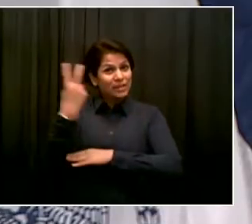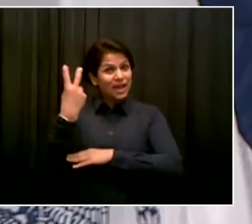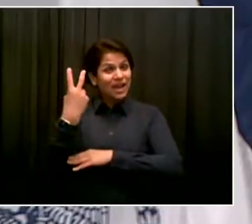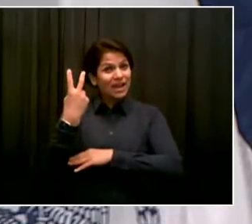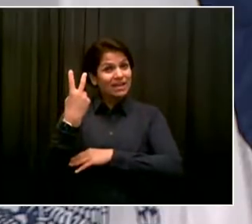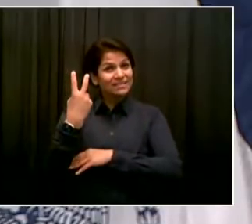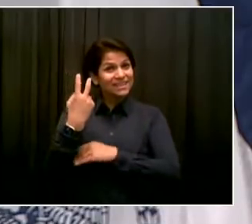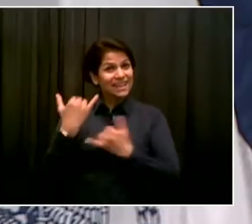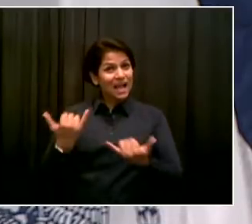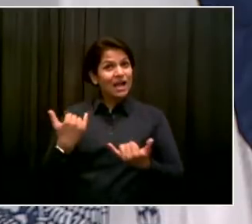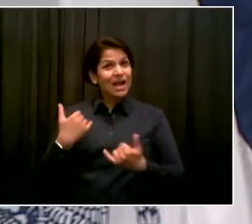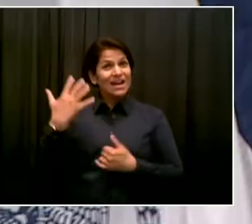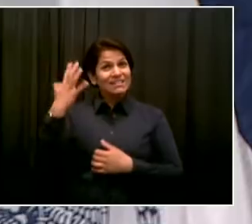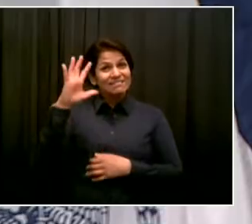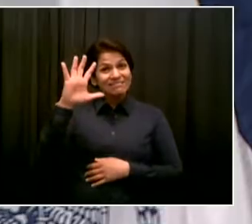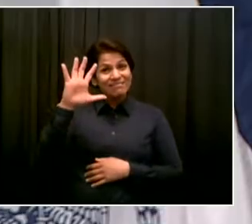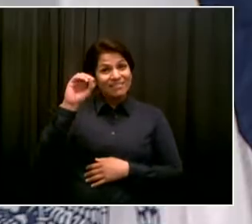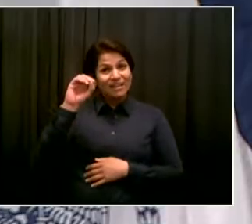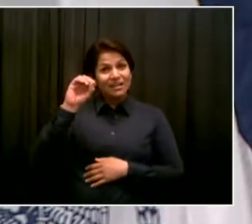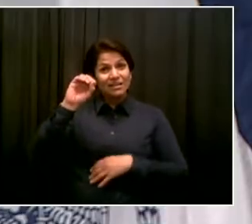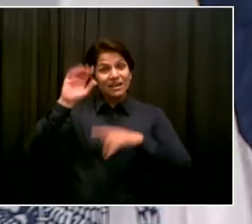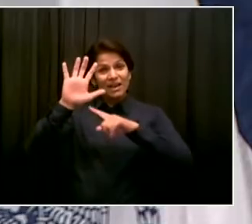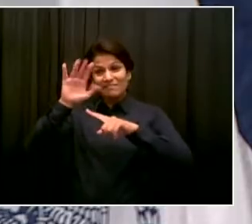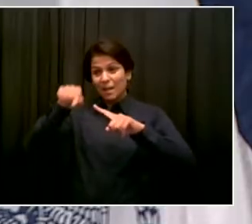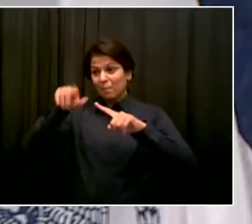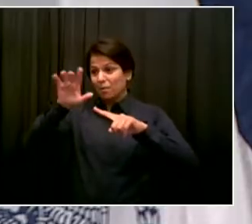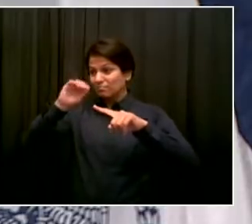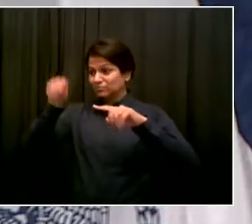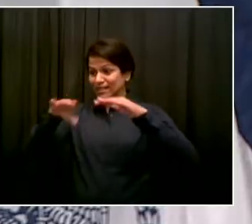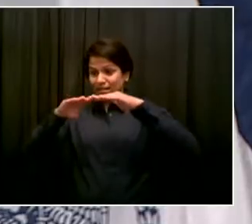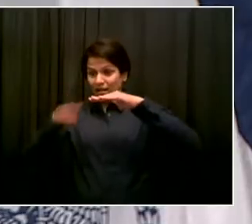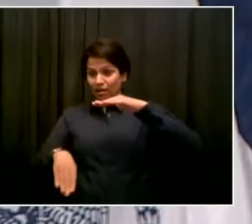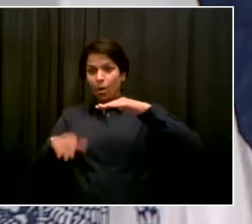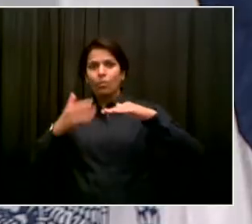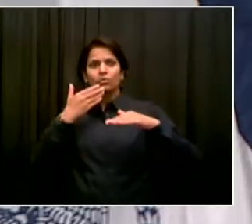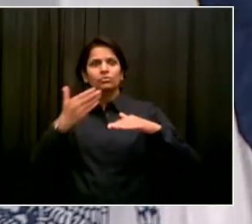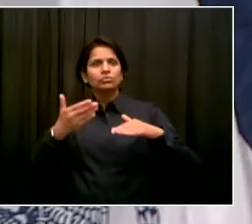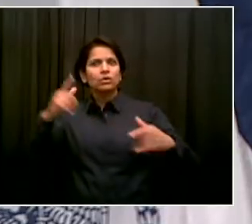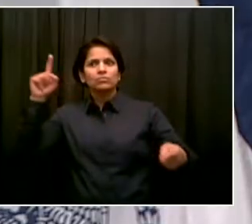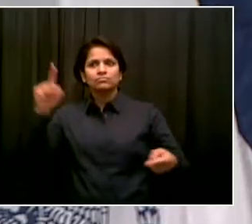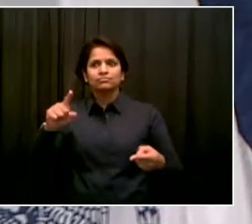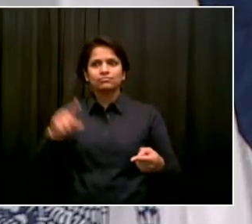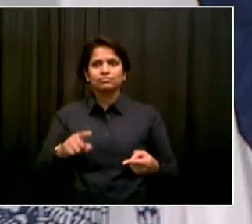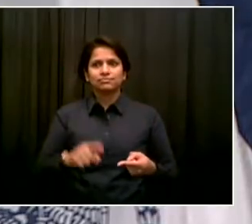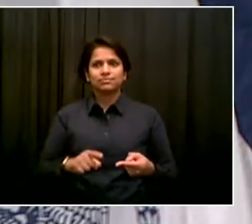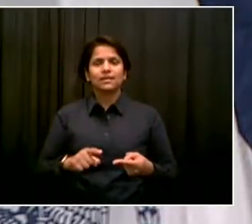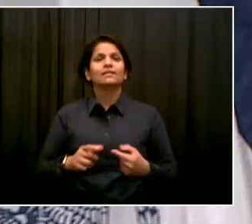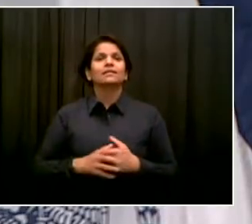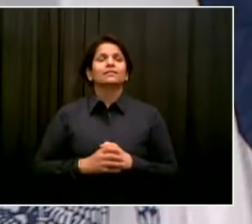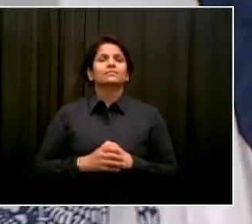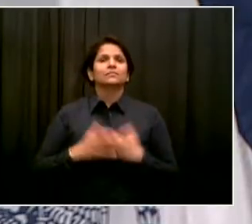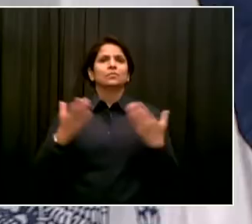HERE WE ARE.